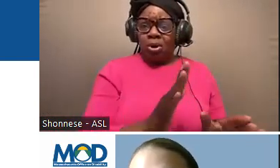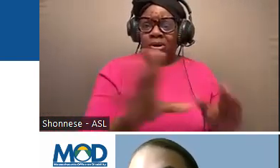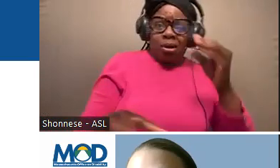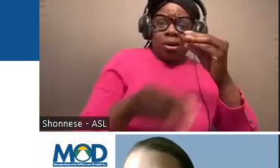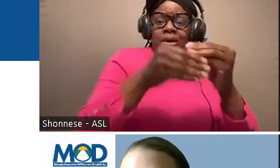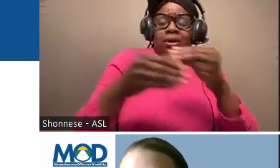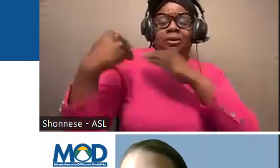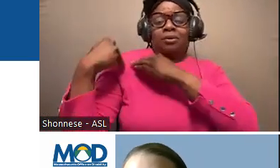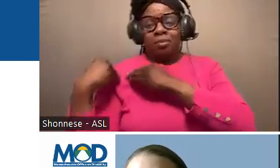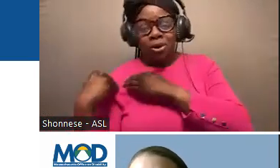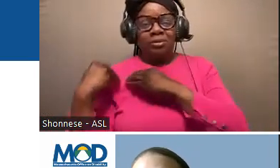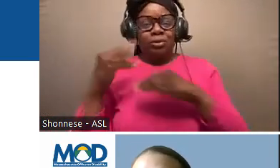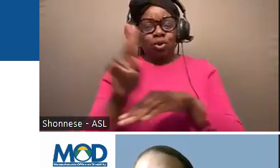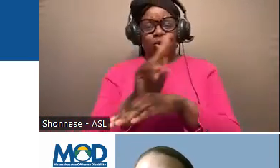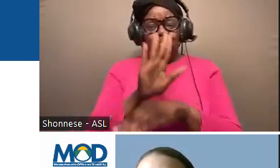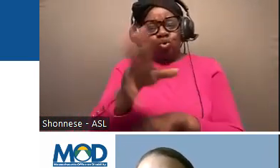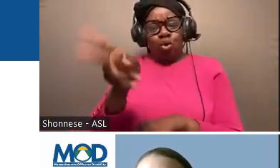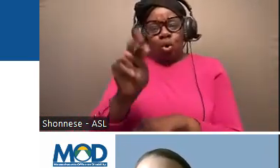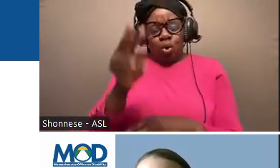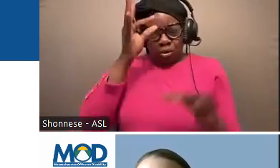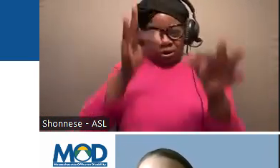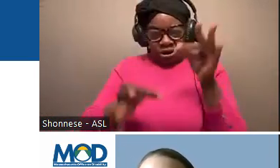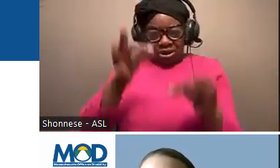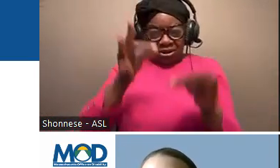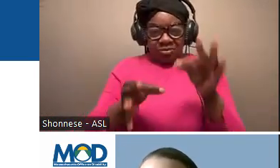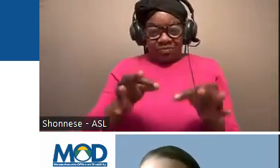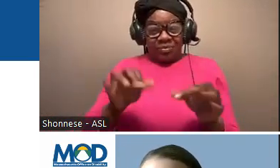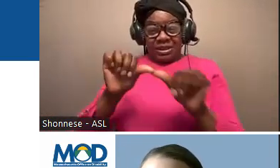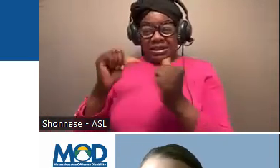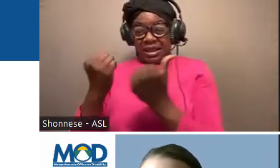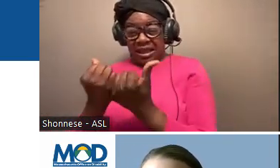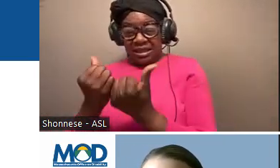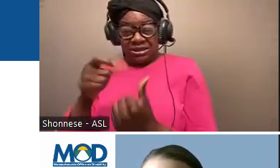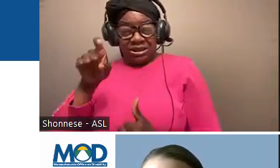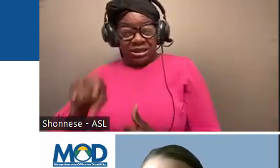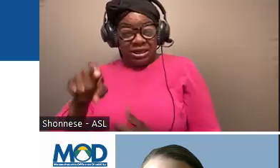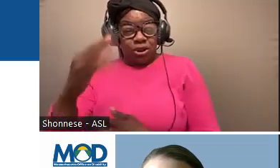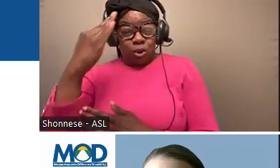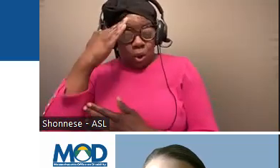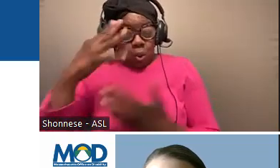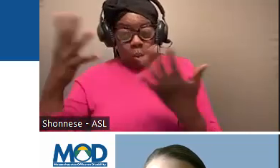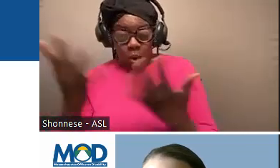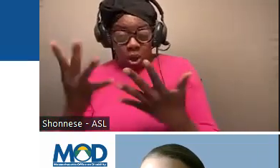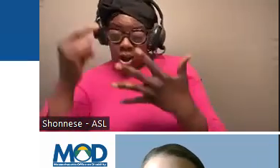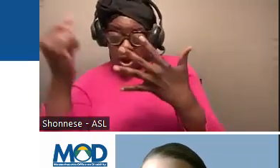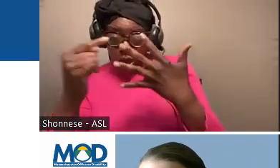Use your judgment about, what does the agency need to know in order to keep